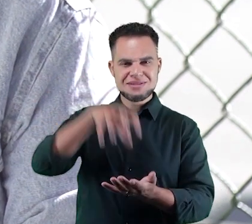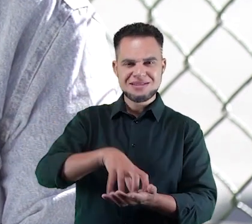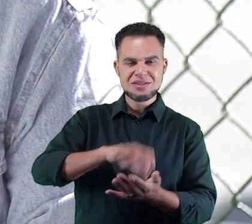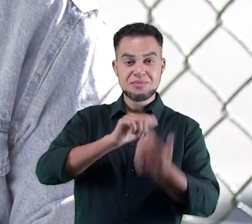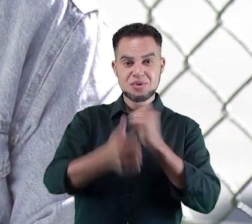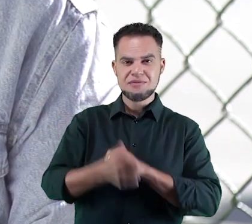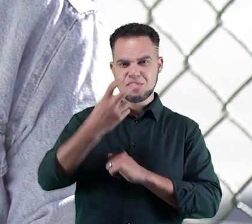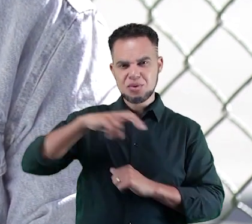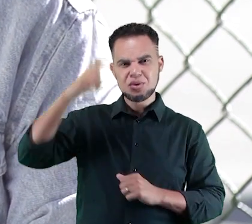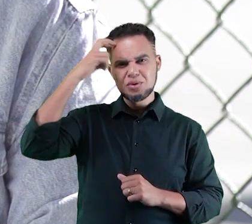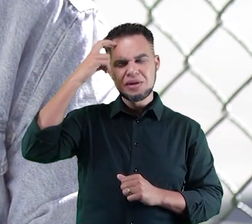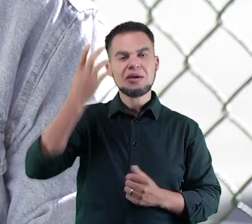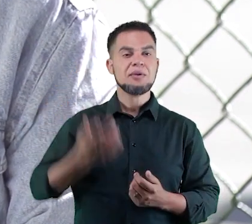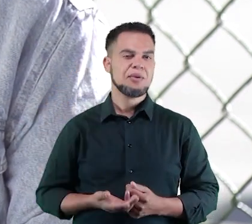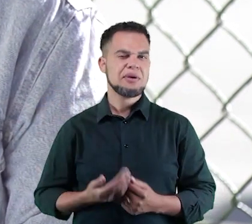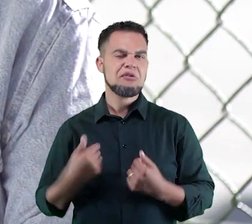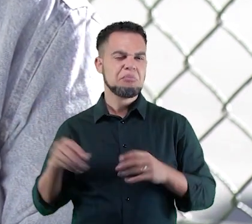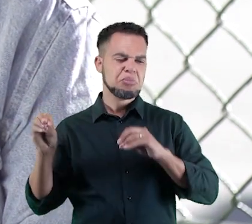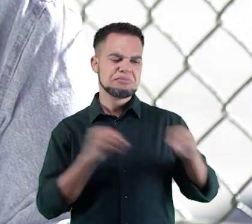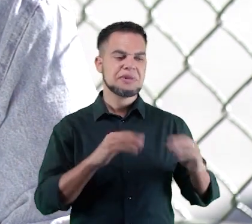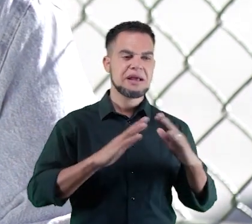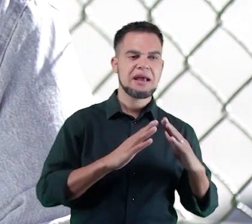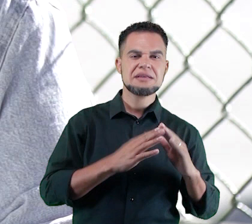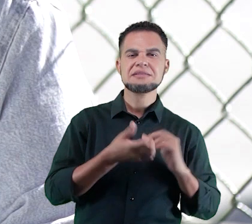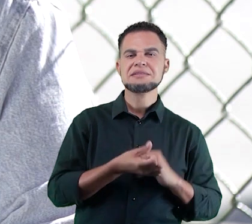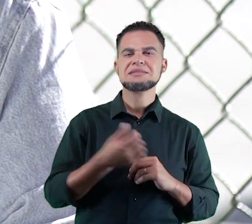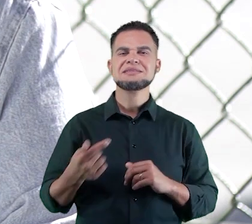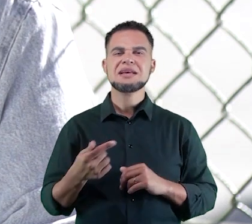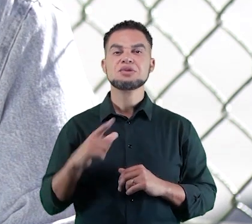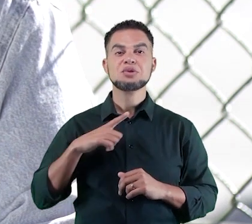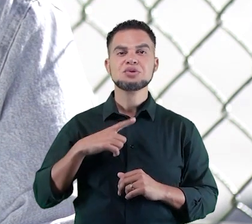is the House of Culture, Cultural Sports Center. I came to live here in 67.